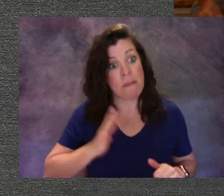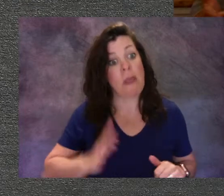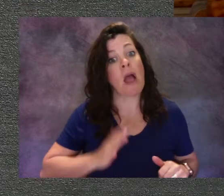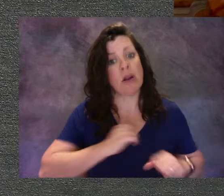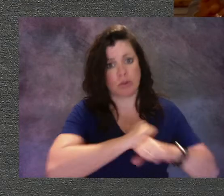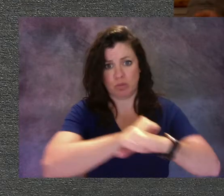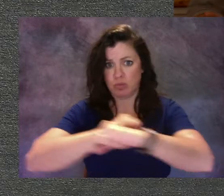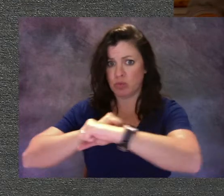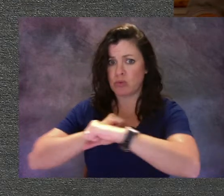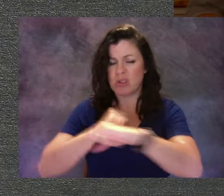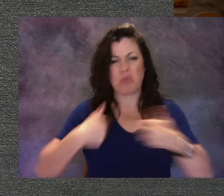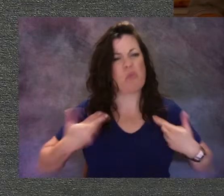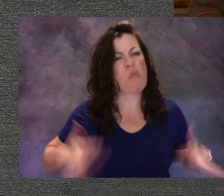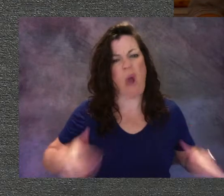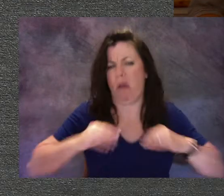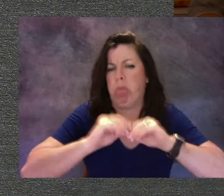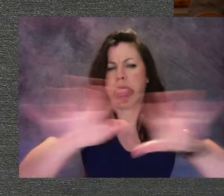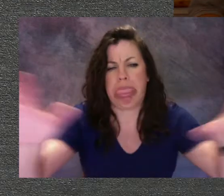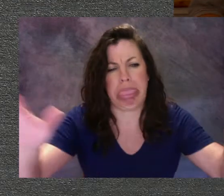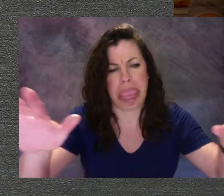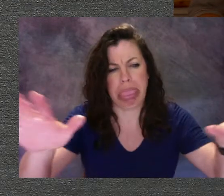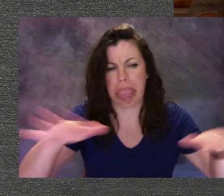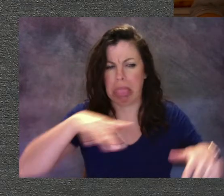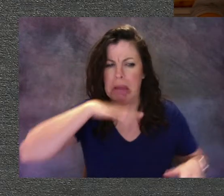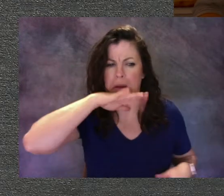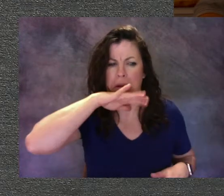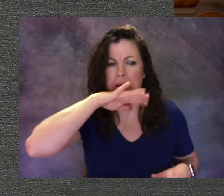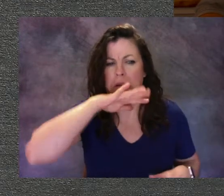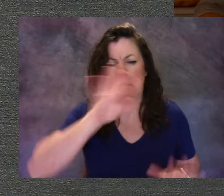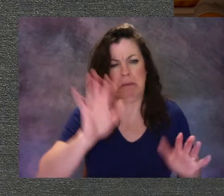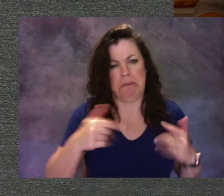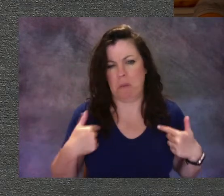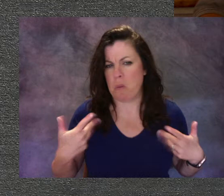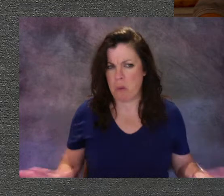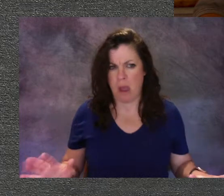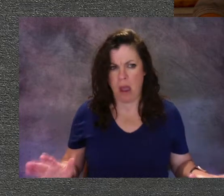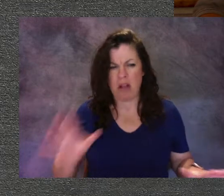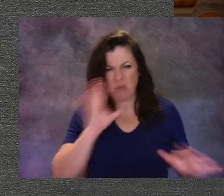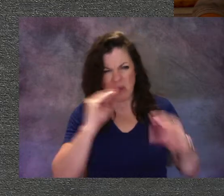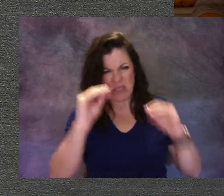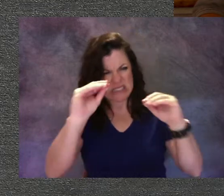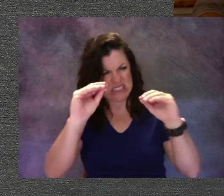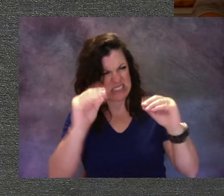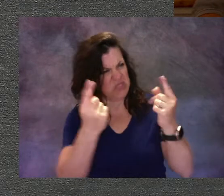And we're gonna learn a couple of ways that we can do that. Do you see the pictures I have of germs?